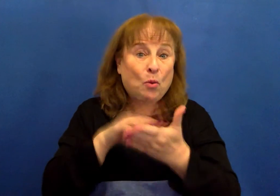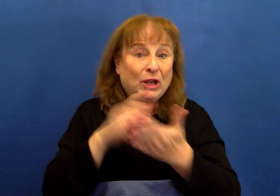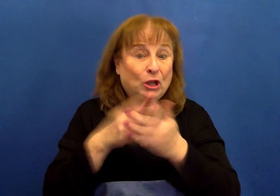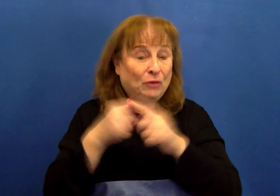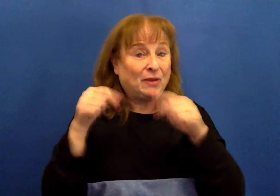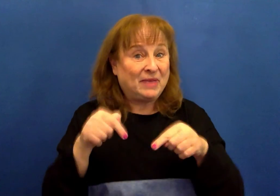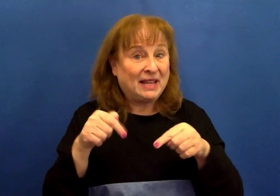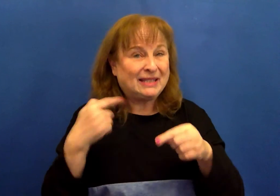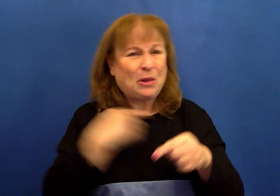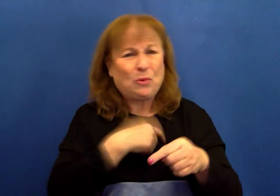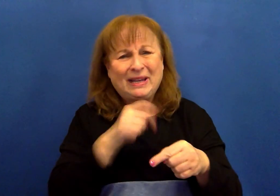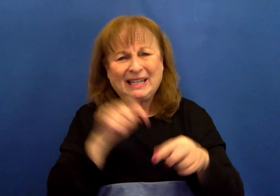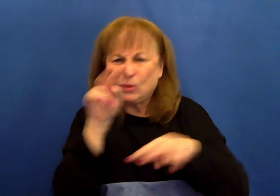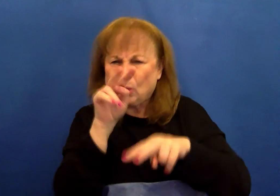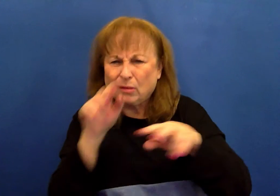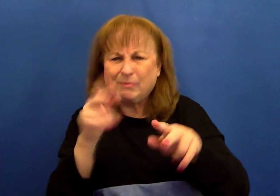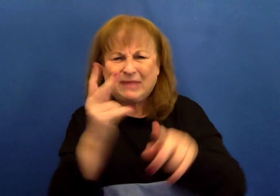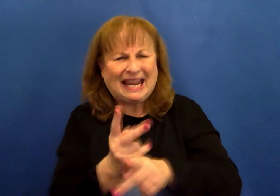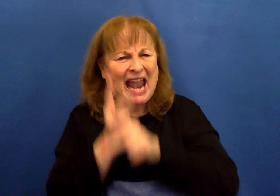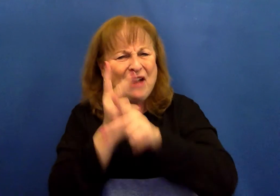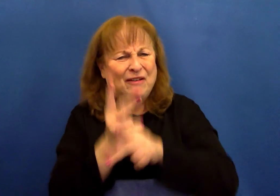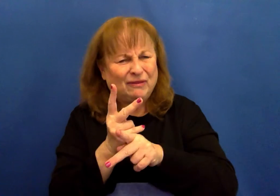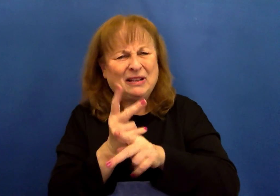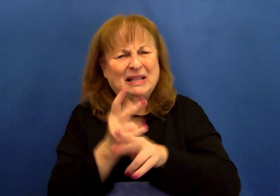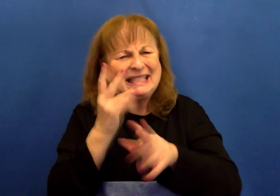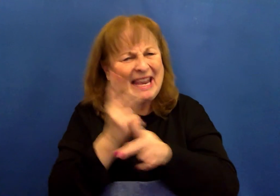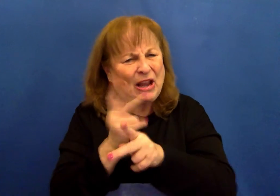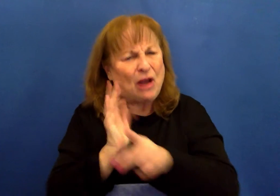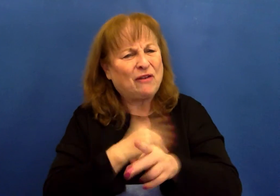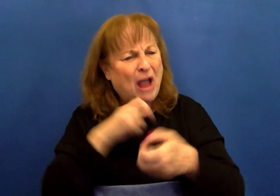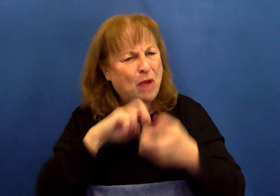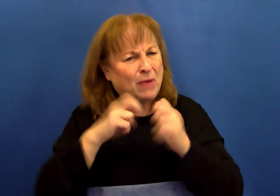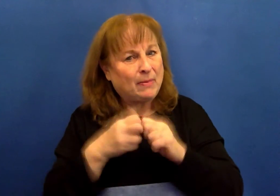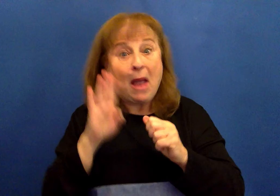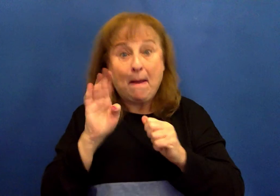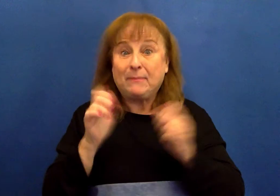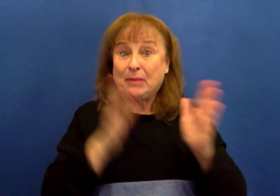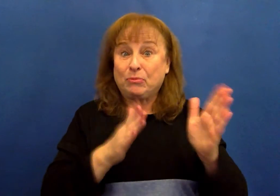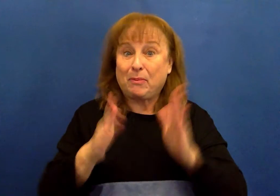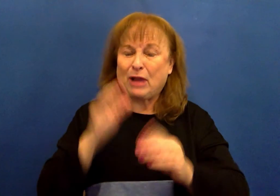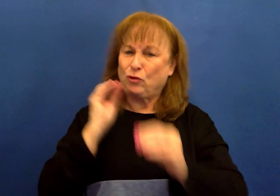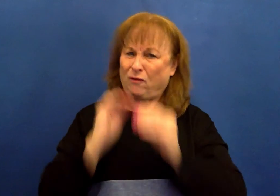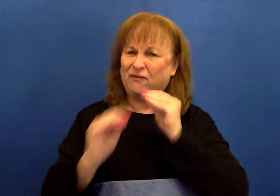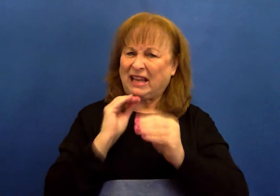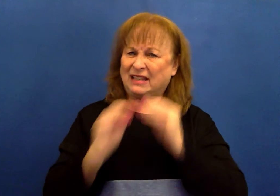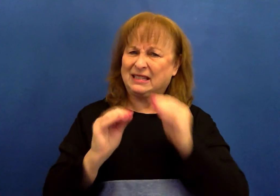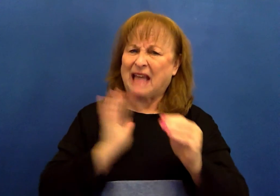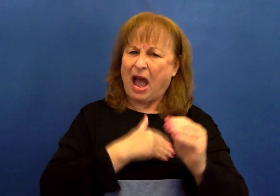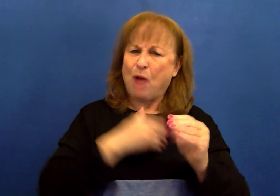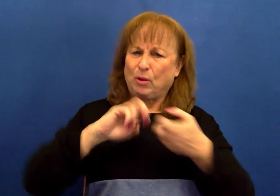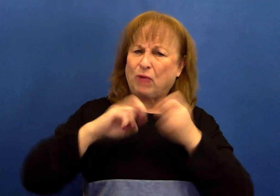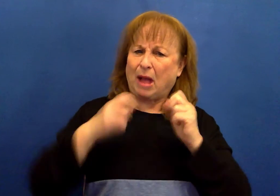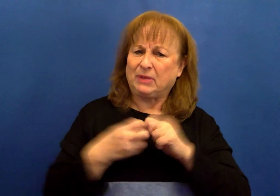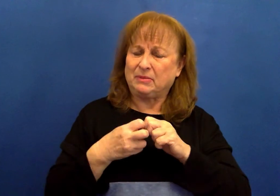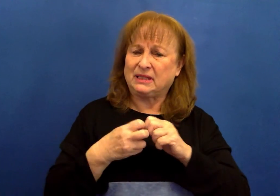that we need to look out for our problems and be prepared to fix them. The month of